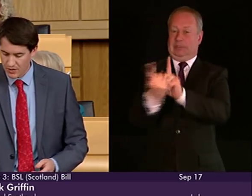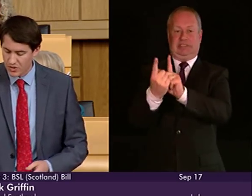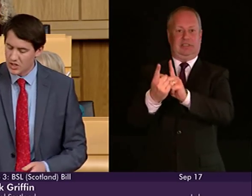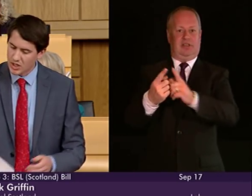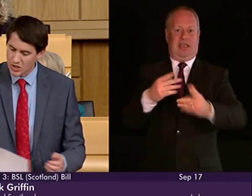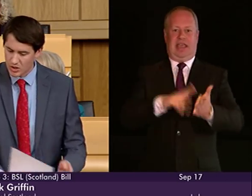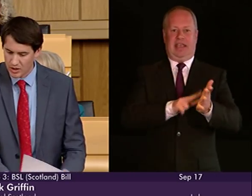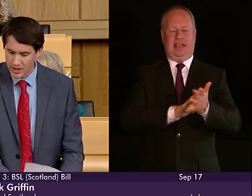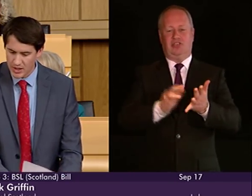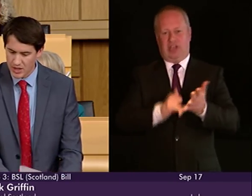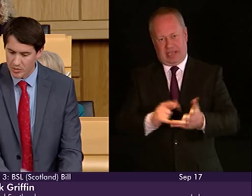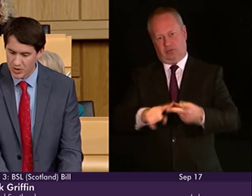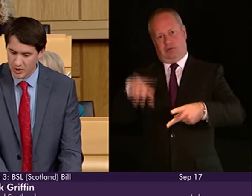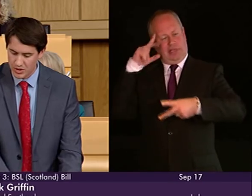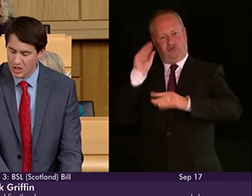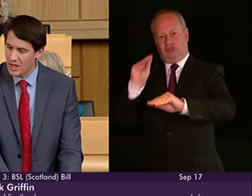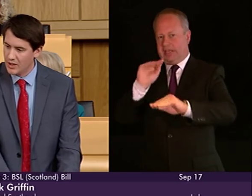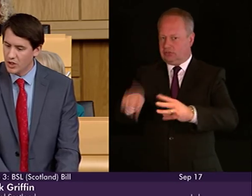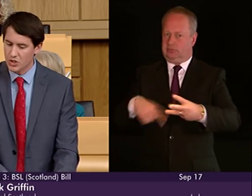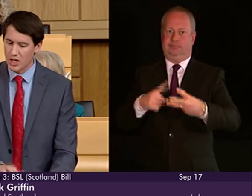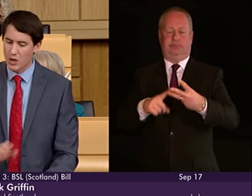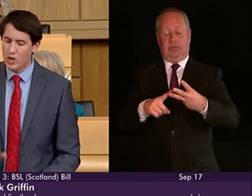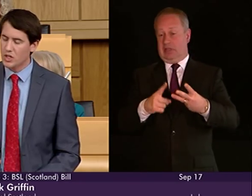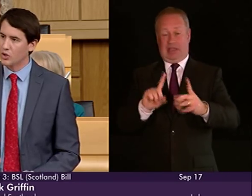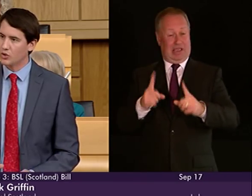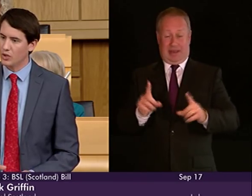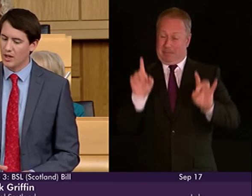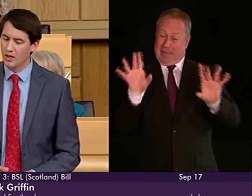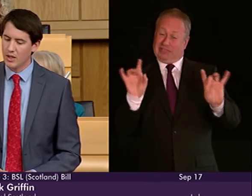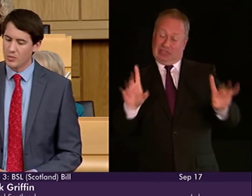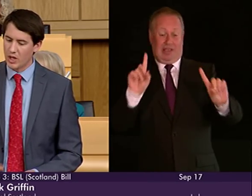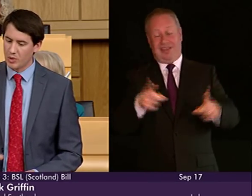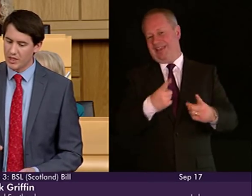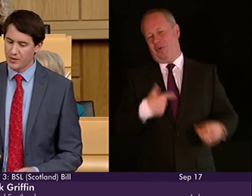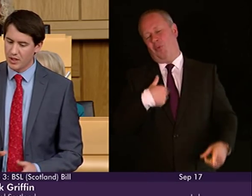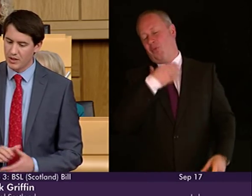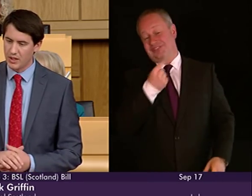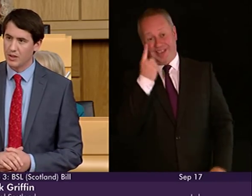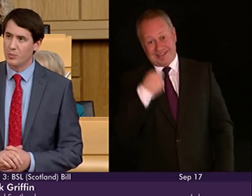service, education establishments and others. I wish that I could do that, but I believe that